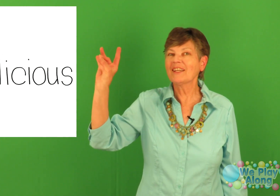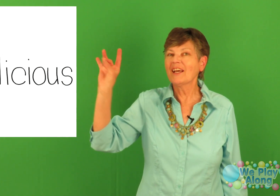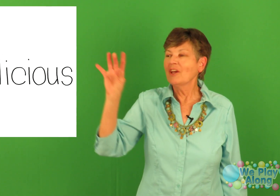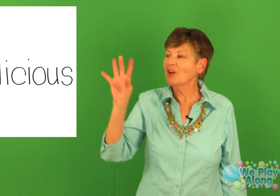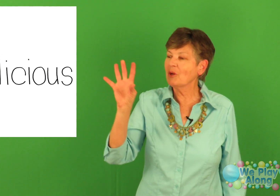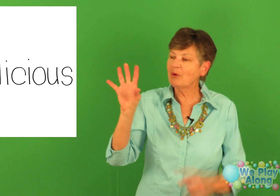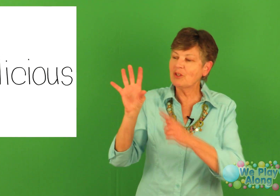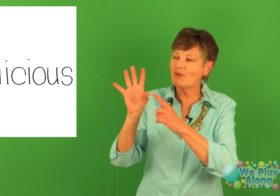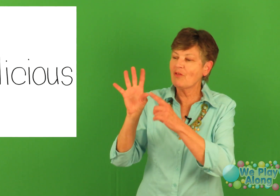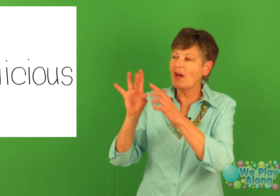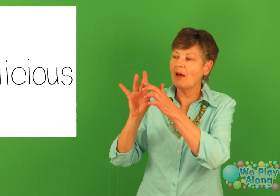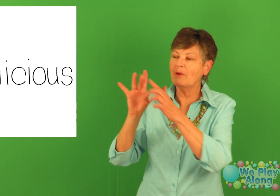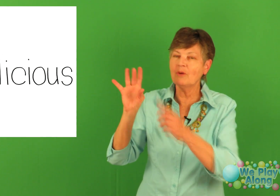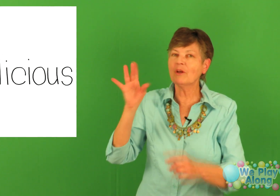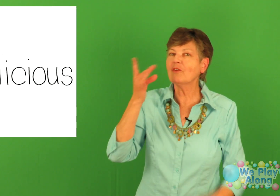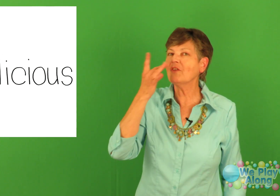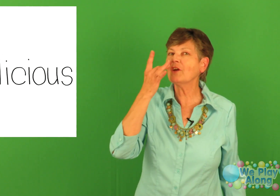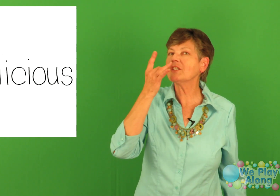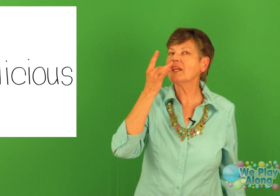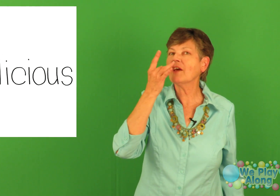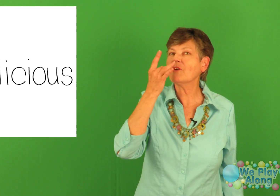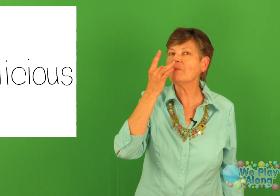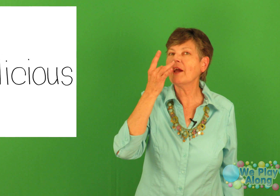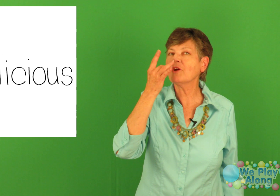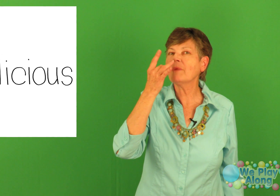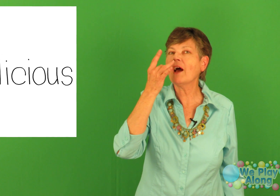you're gonna put your thumb and your middle finger together up by your mouth